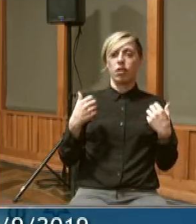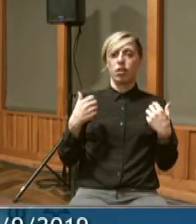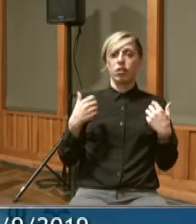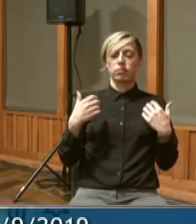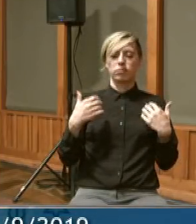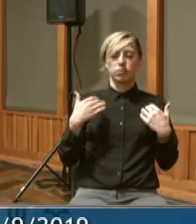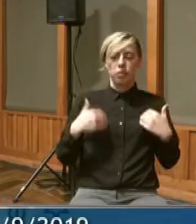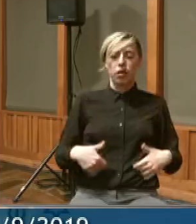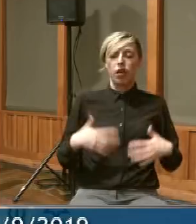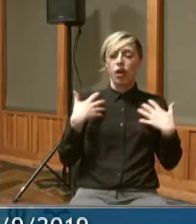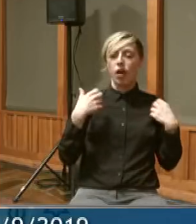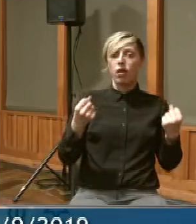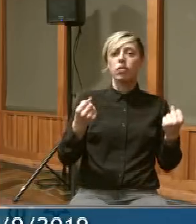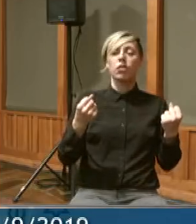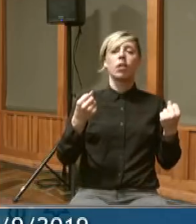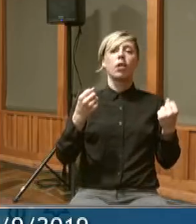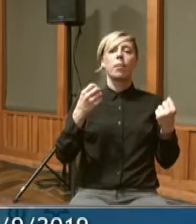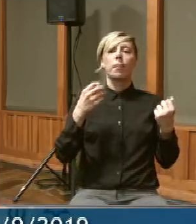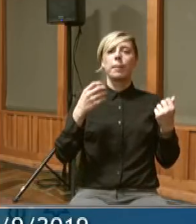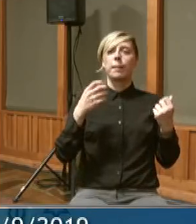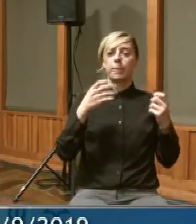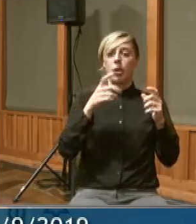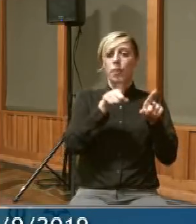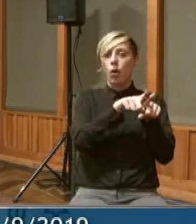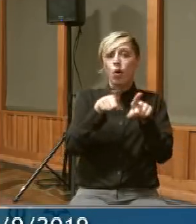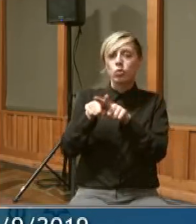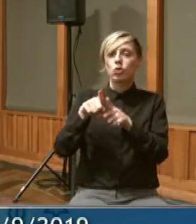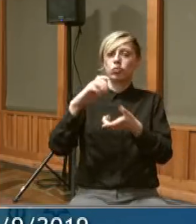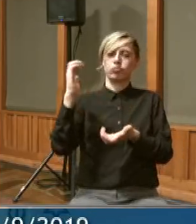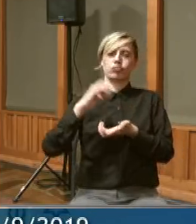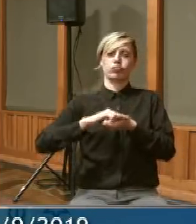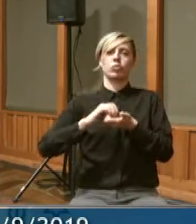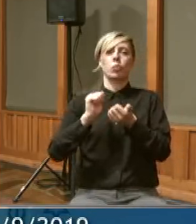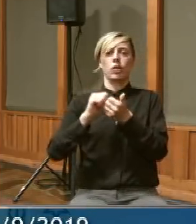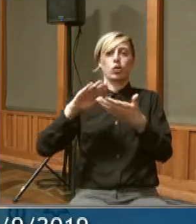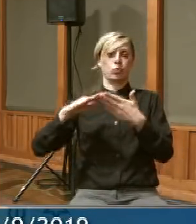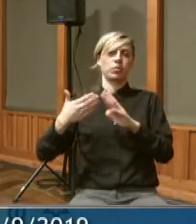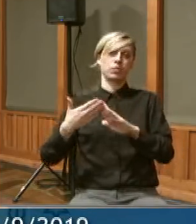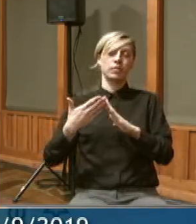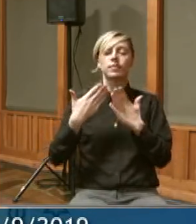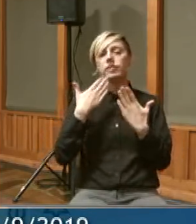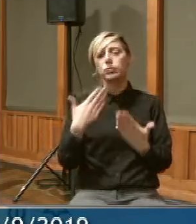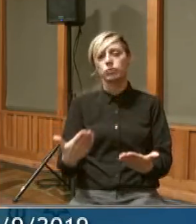PREVENT TO PROMOTE HEALTH AND WELLNESS -- OKAY. BUT IT'S ALSO TO PARTNER WITH THE COMMUNITY SERVED, SO PLEASE